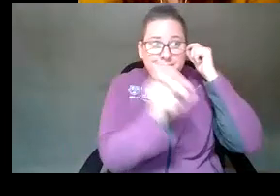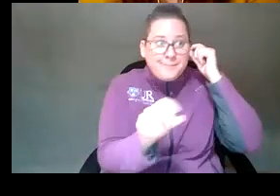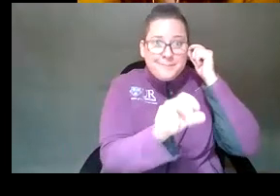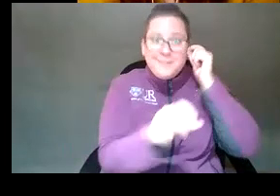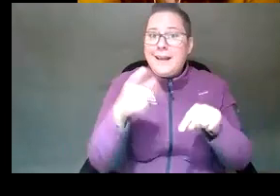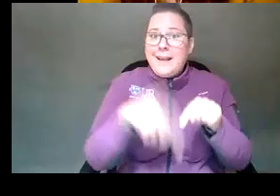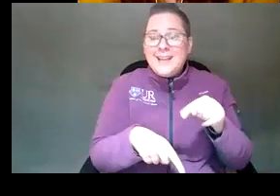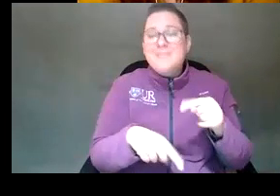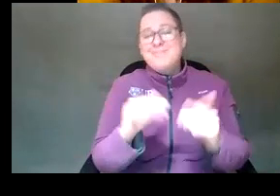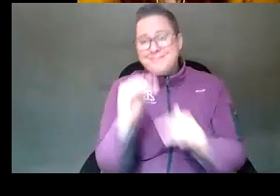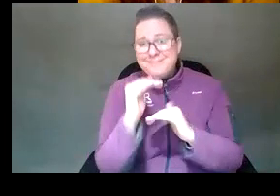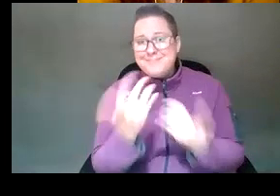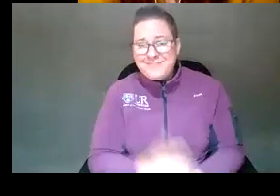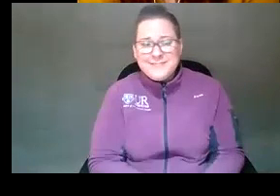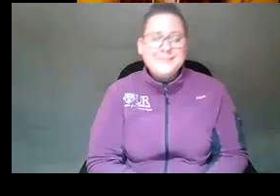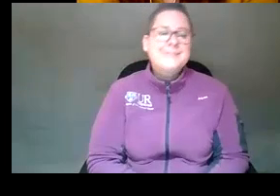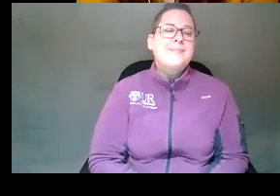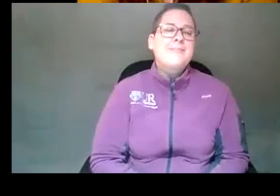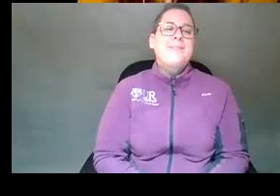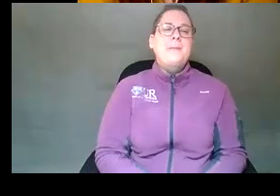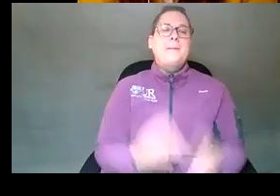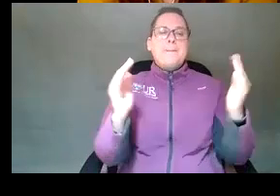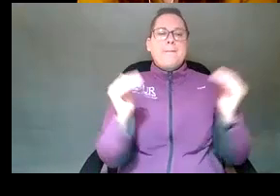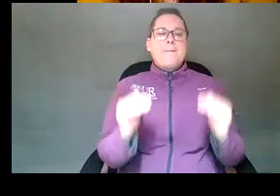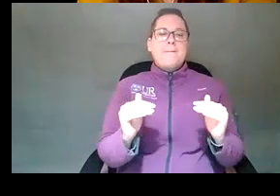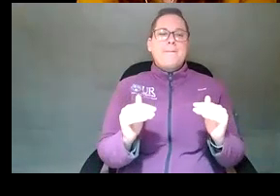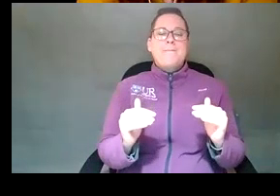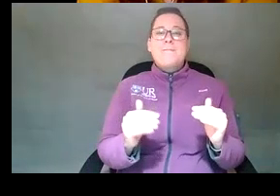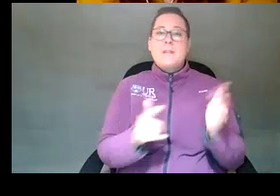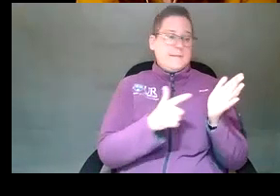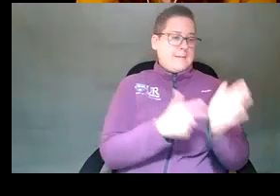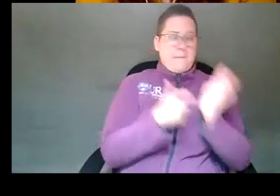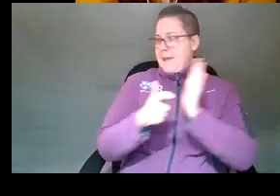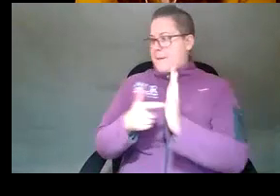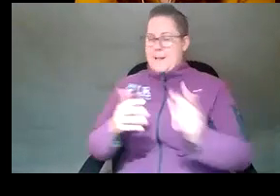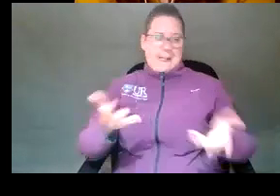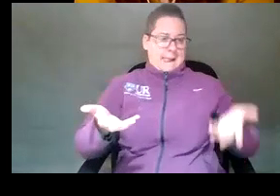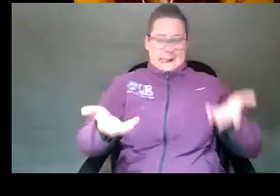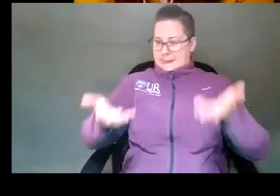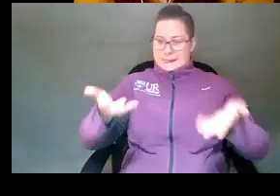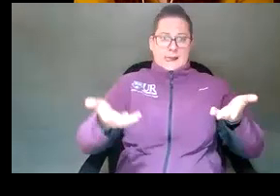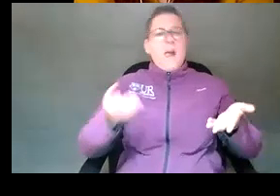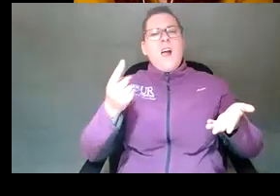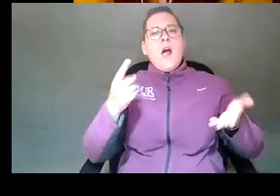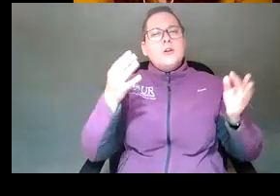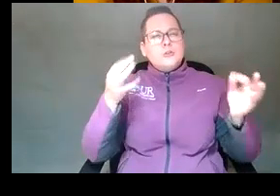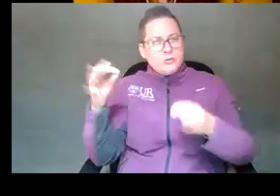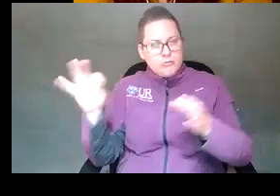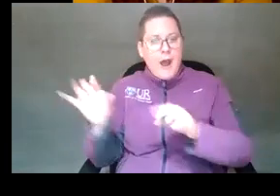and then I think that in terms of some of those competing demands not just of the distractions but I like how one provider put it as